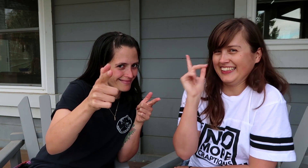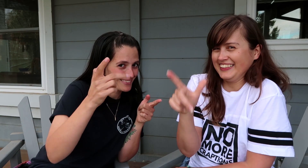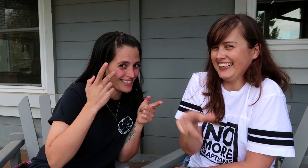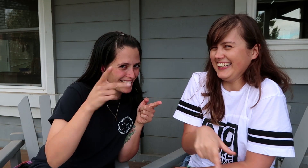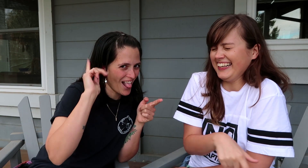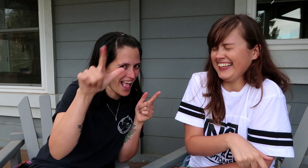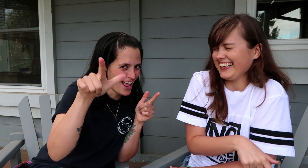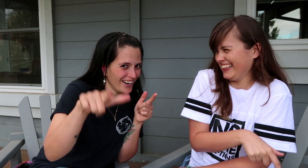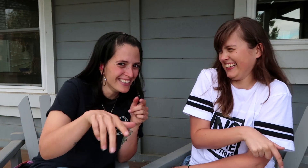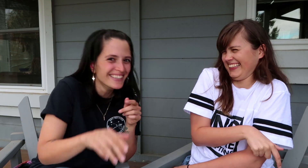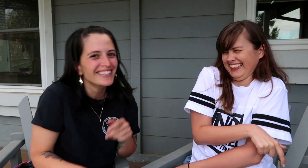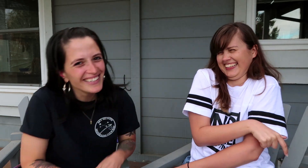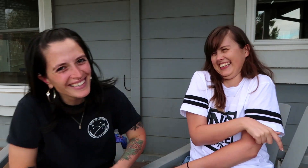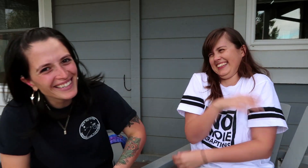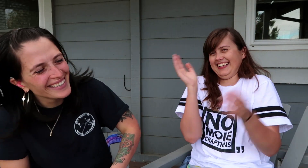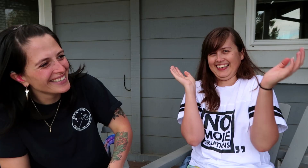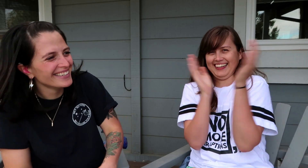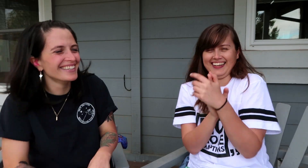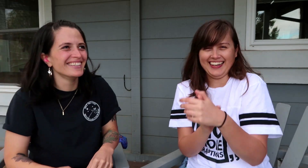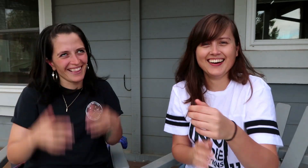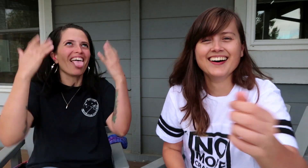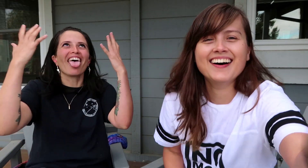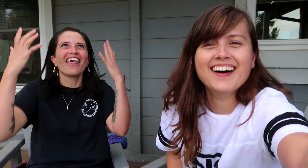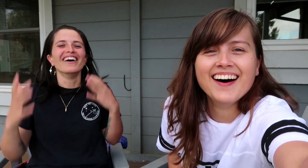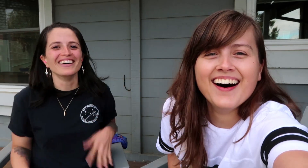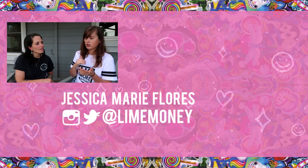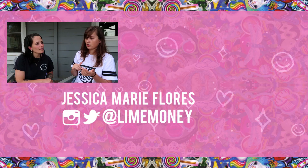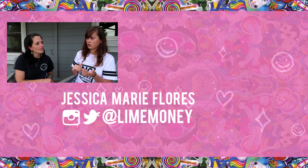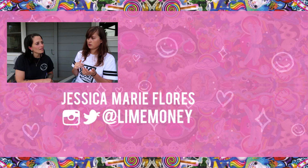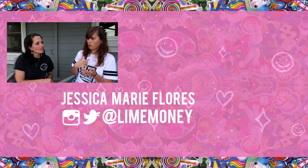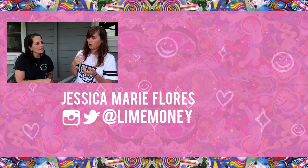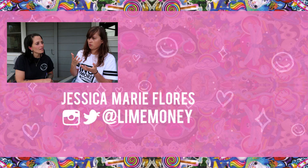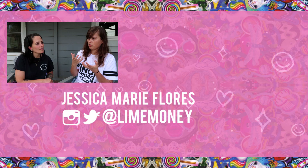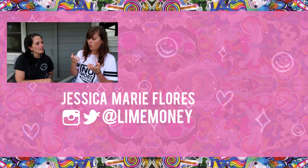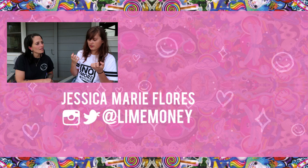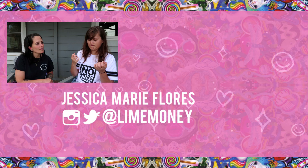Both: We'll see you all later Rikki: So that's why I wanted...